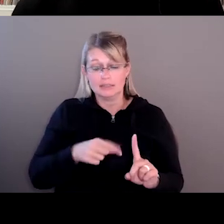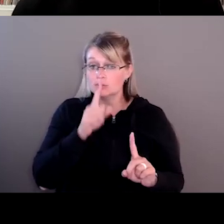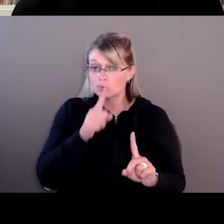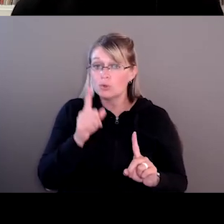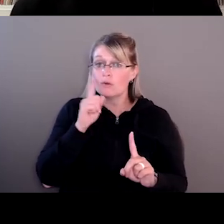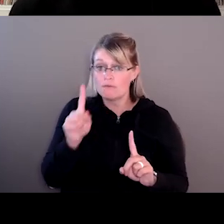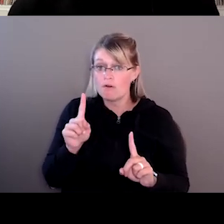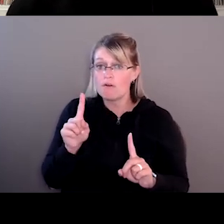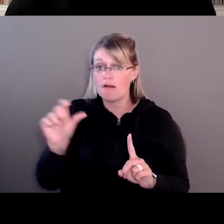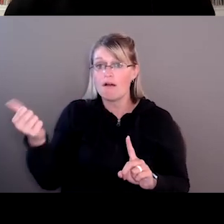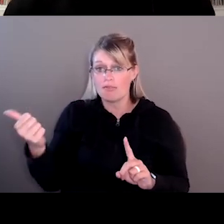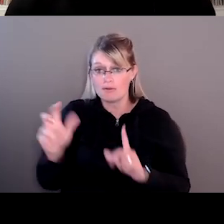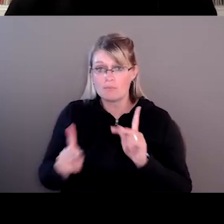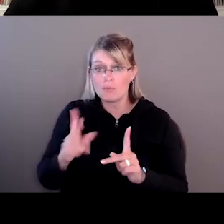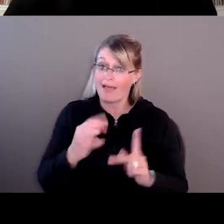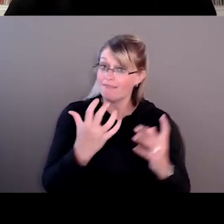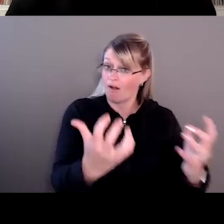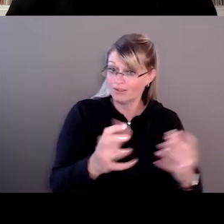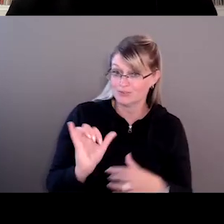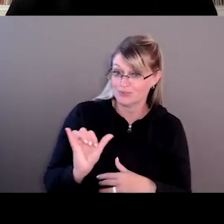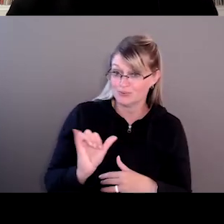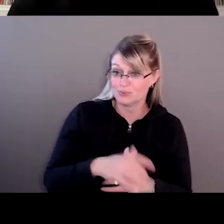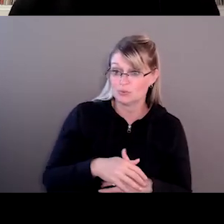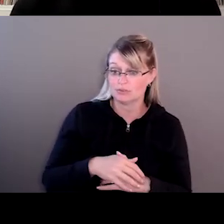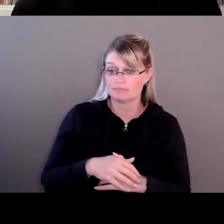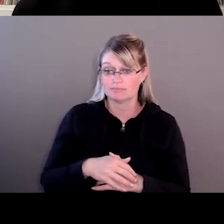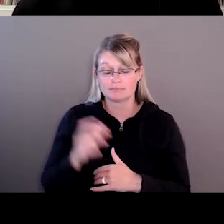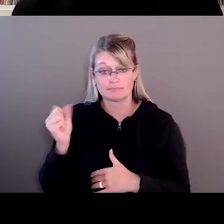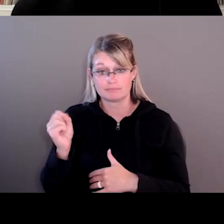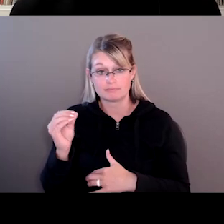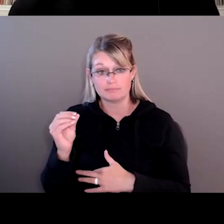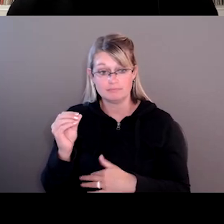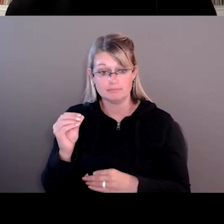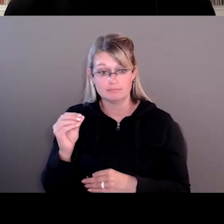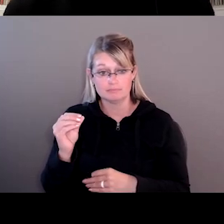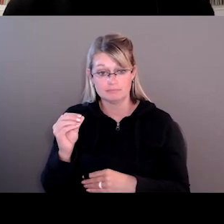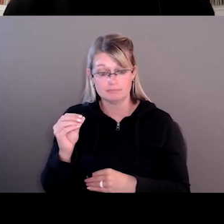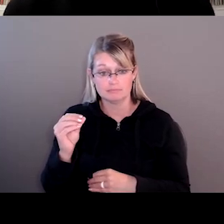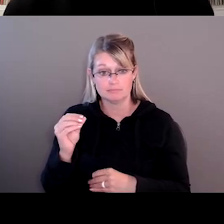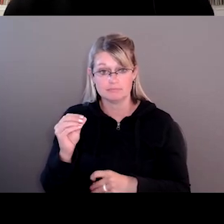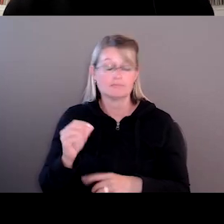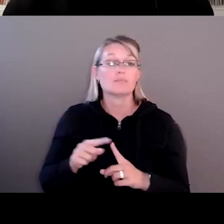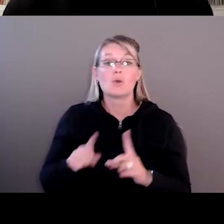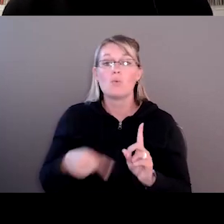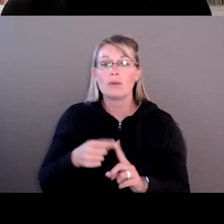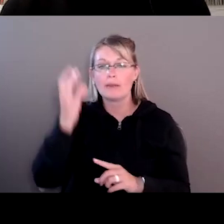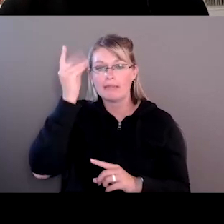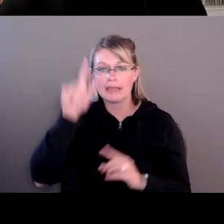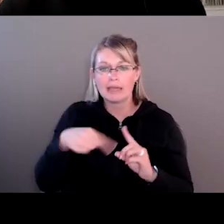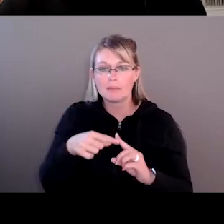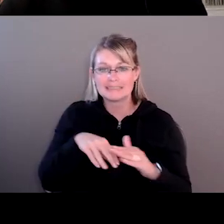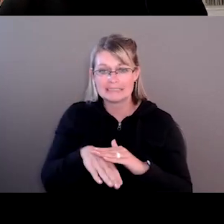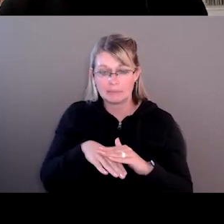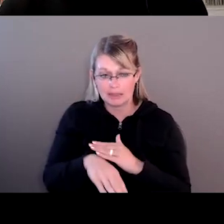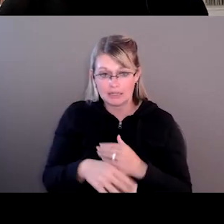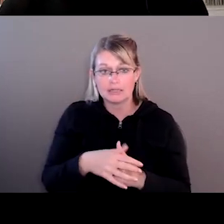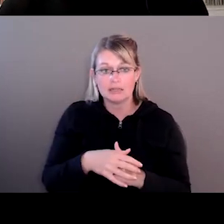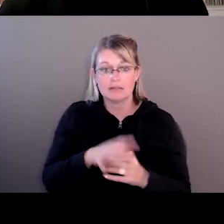guests and for audience members. So when we are thinking about accessibility in terms of well,